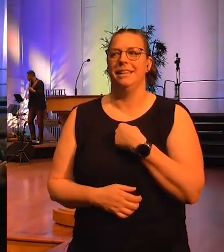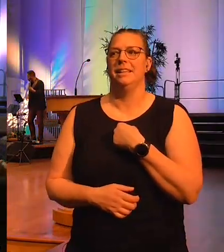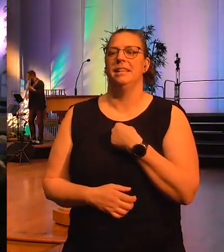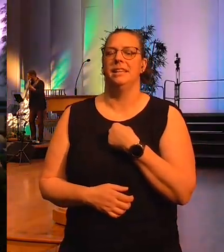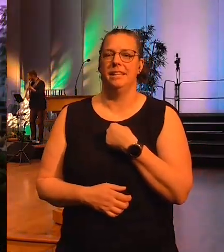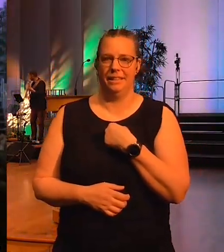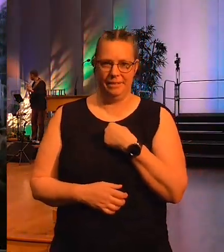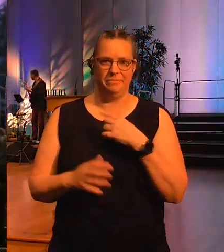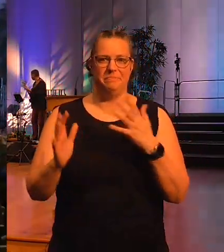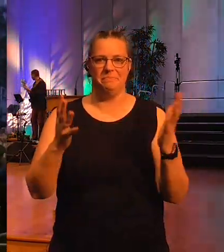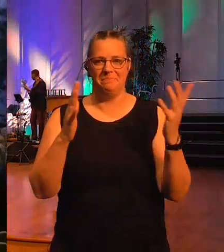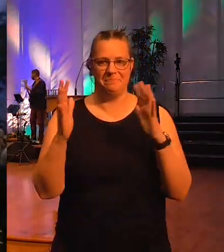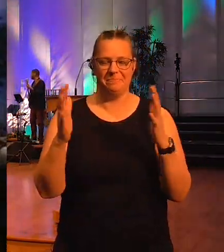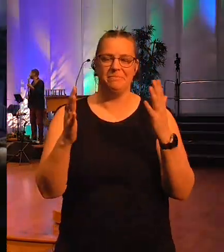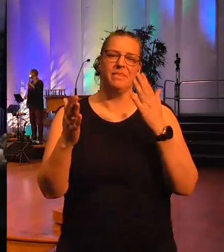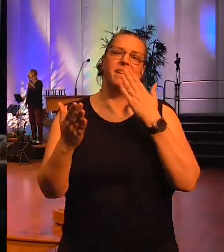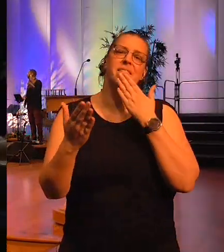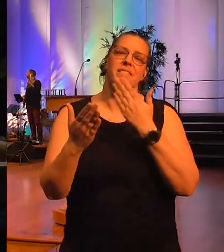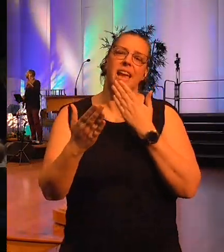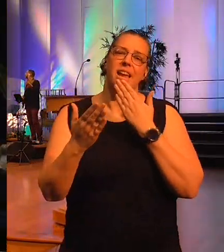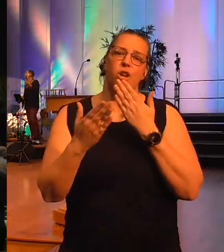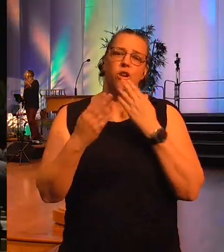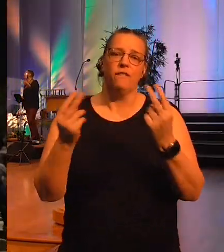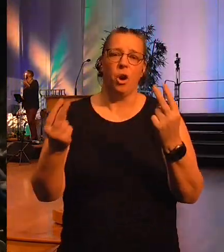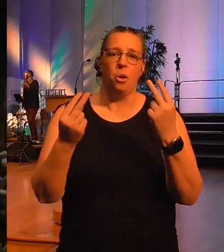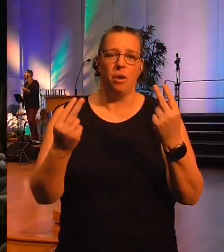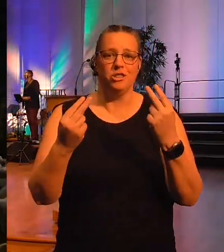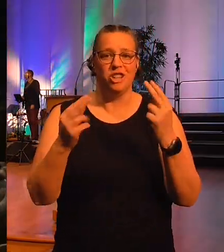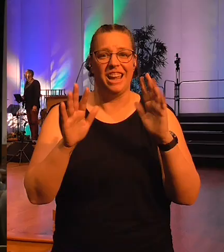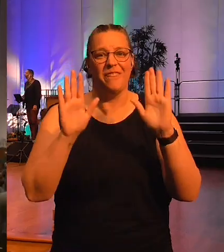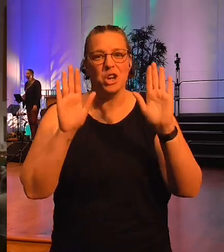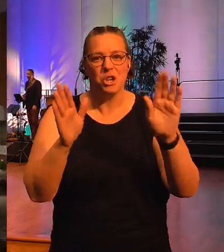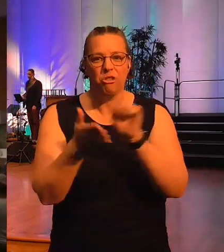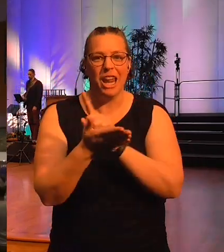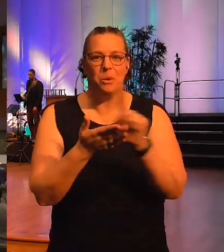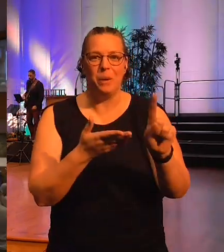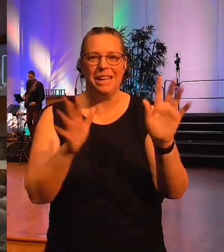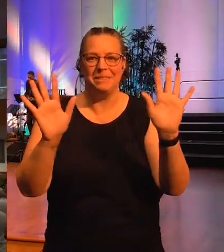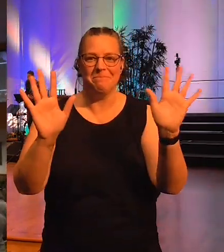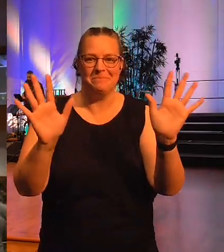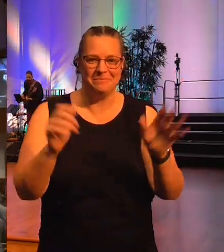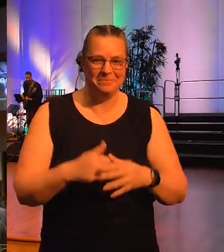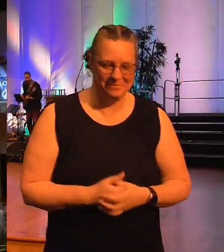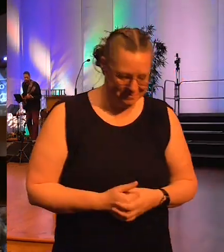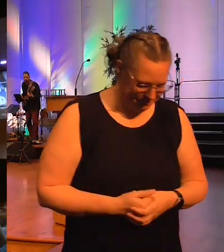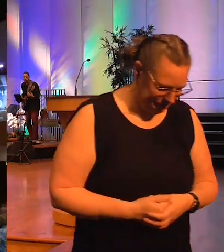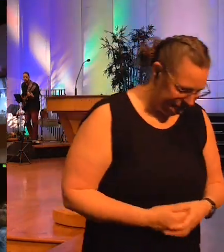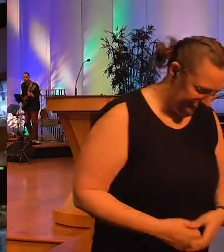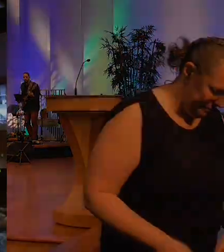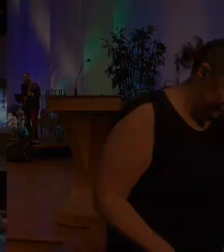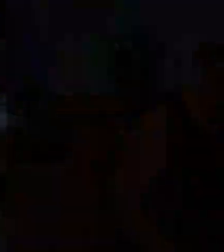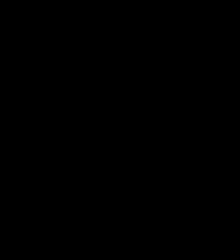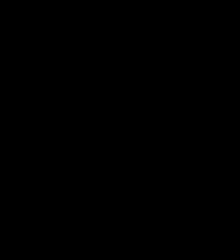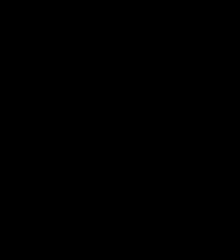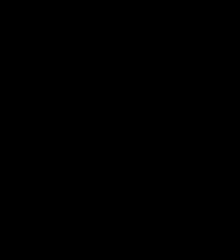with that's life